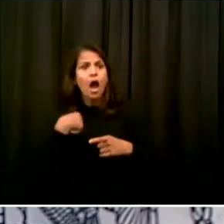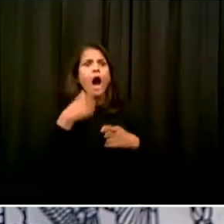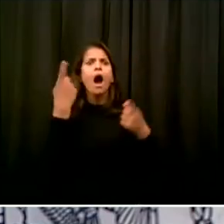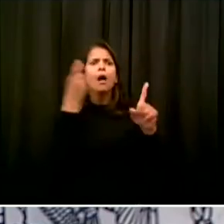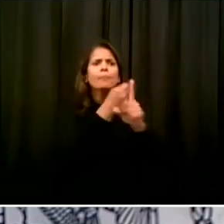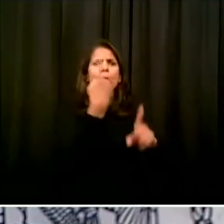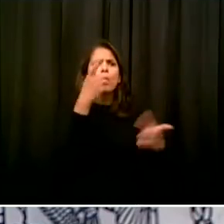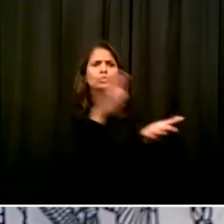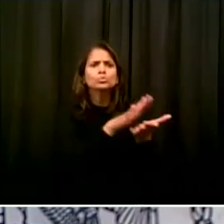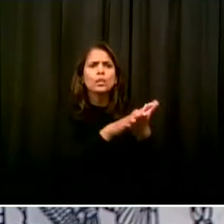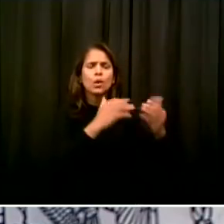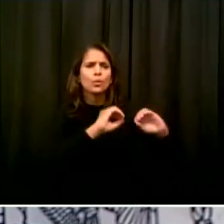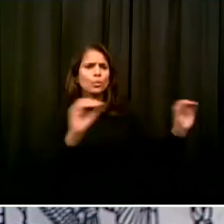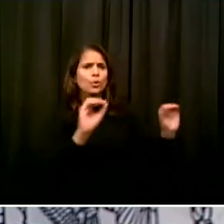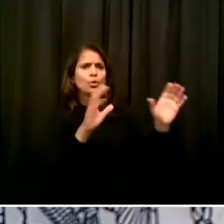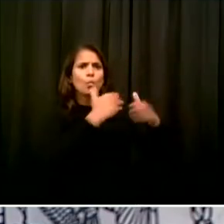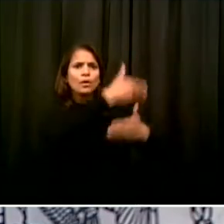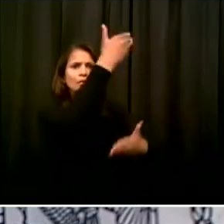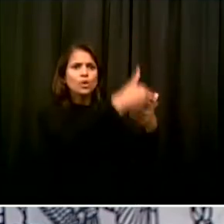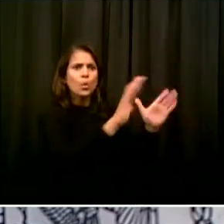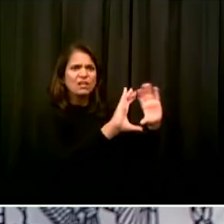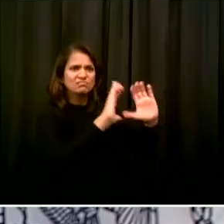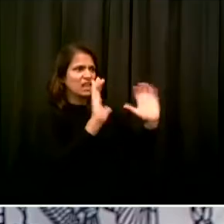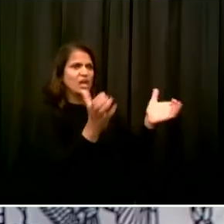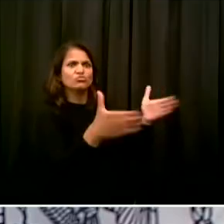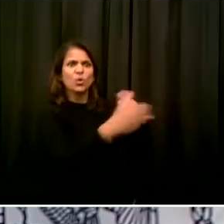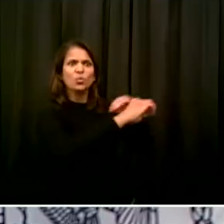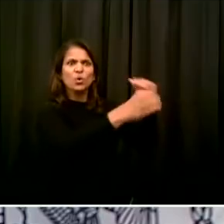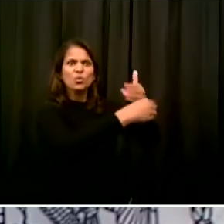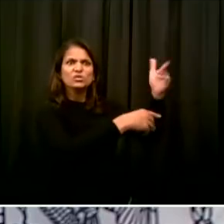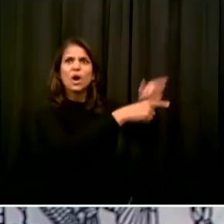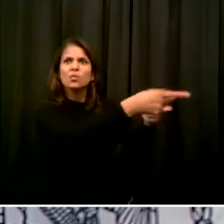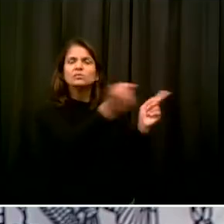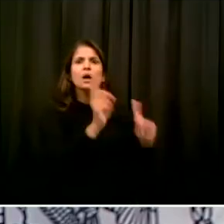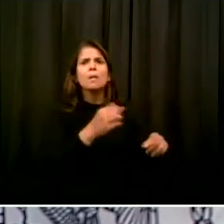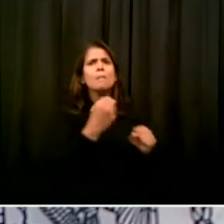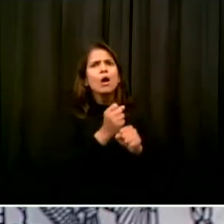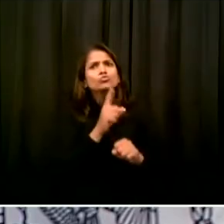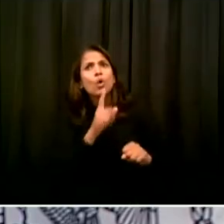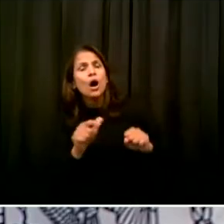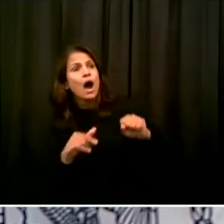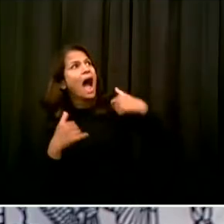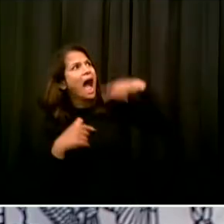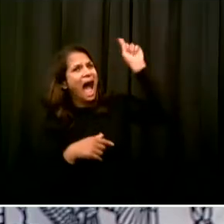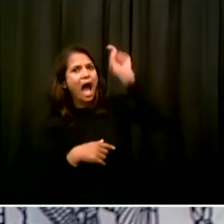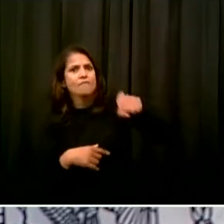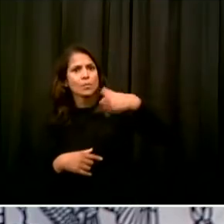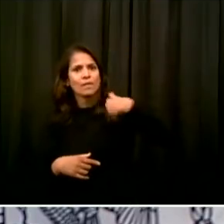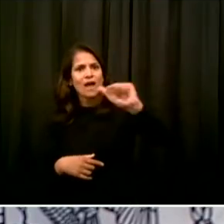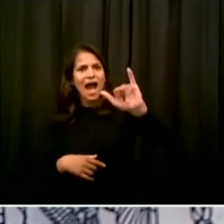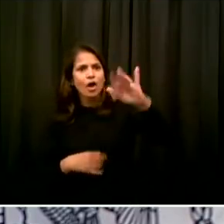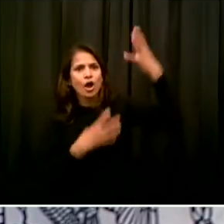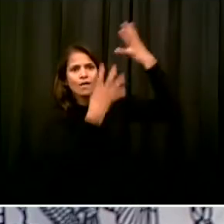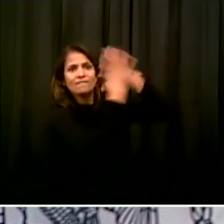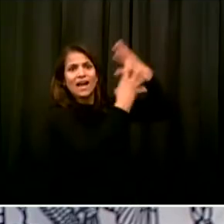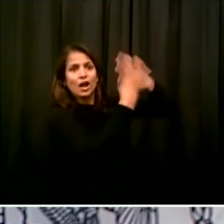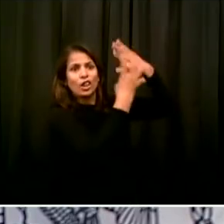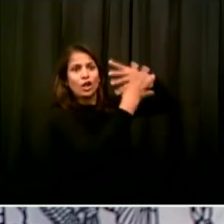CLASSROOMS, IN SOME SCHOOLS